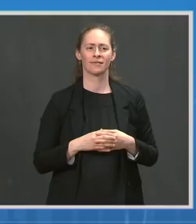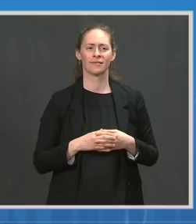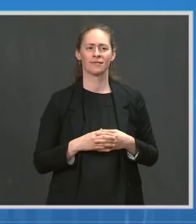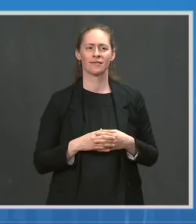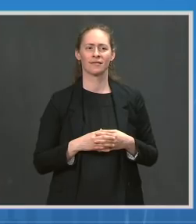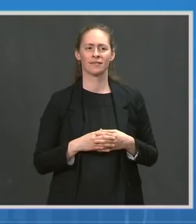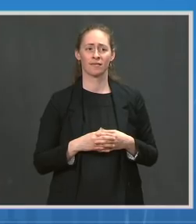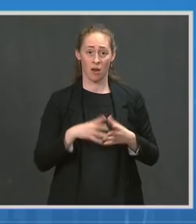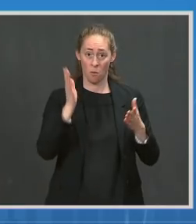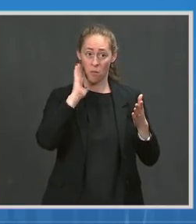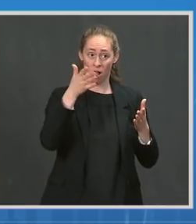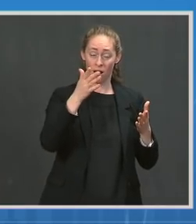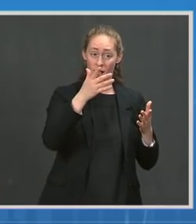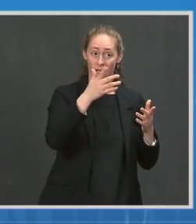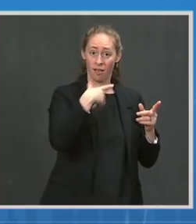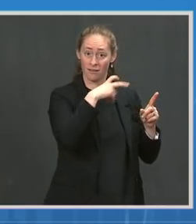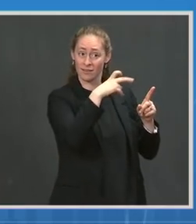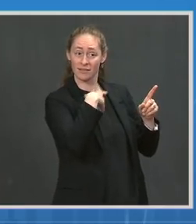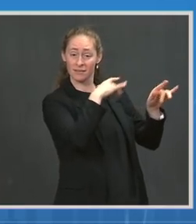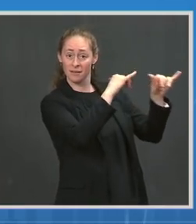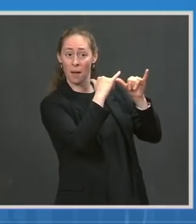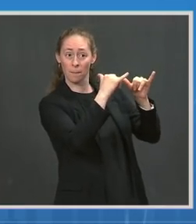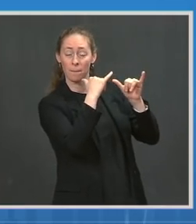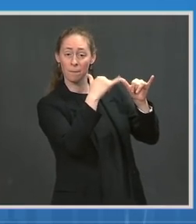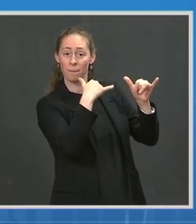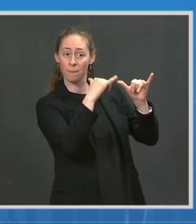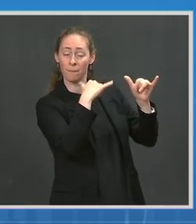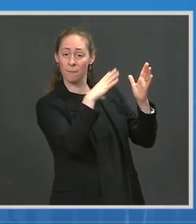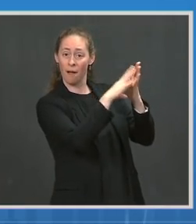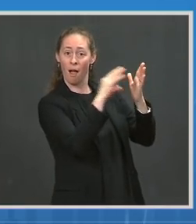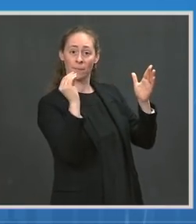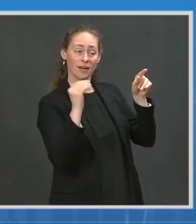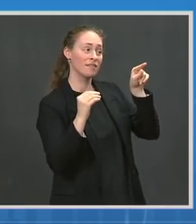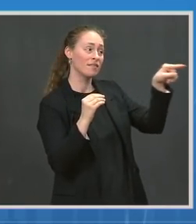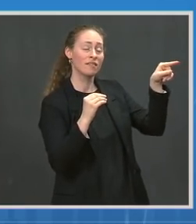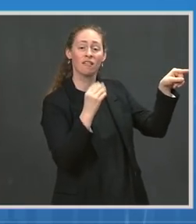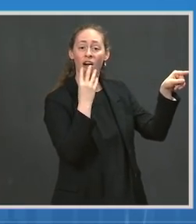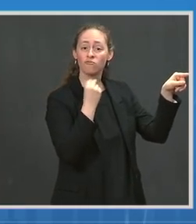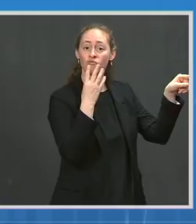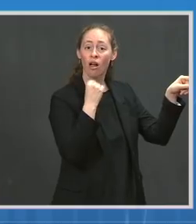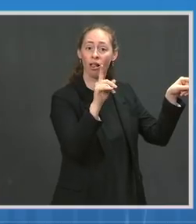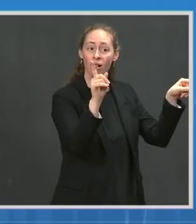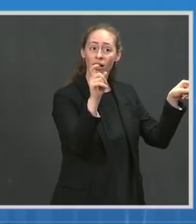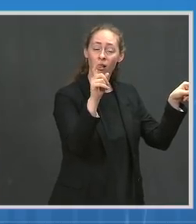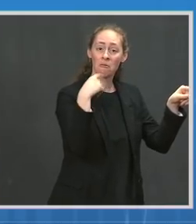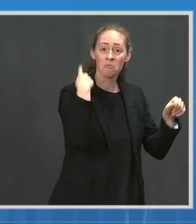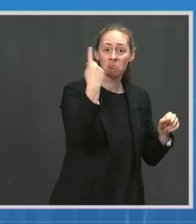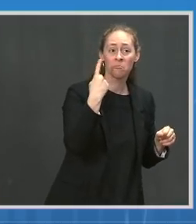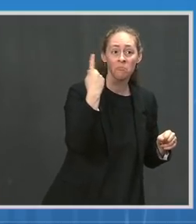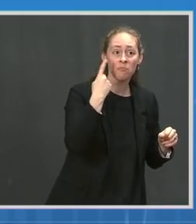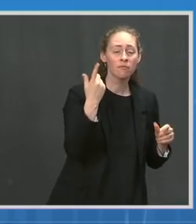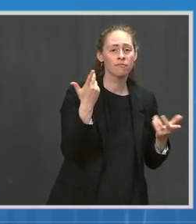And any other sort of, you know -- what milestones should the public expect, as more people get vaccinated, for when they can get back to normal?